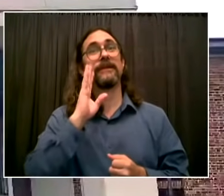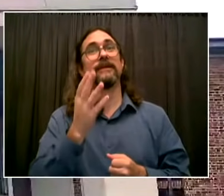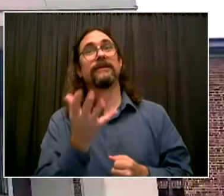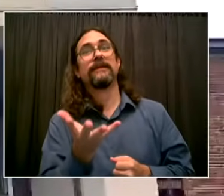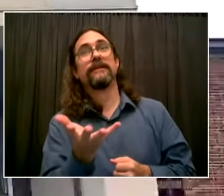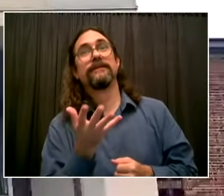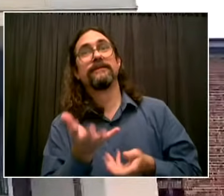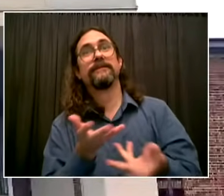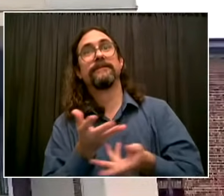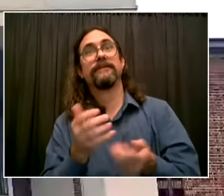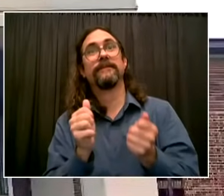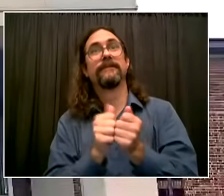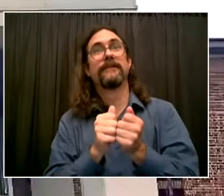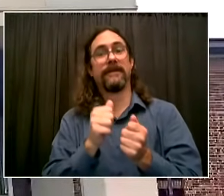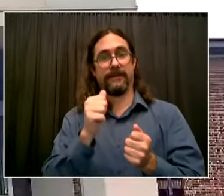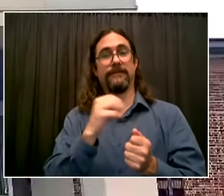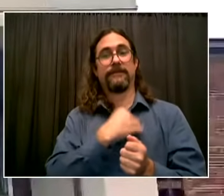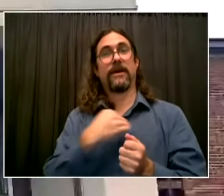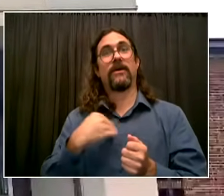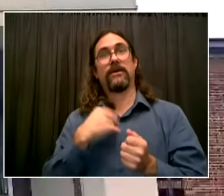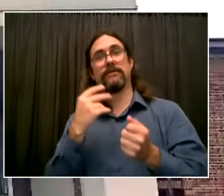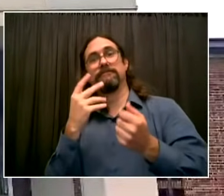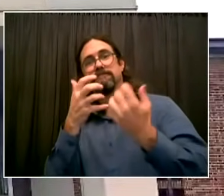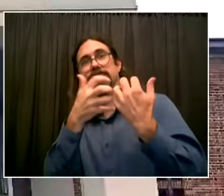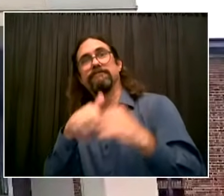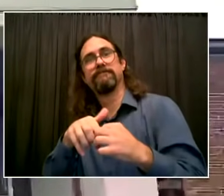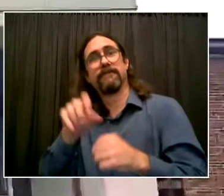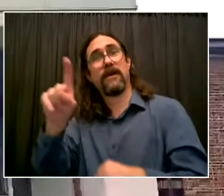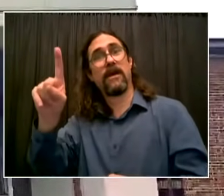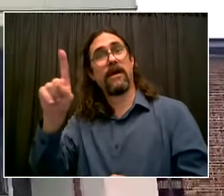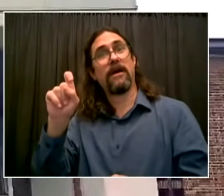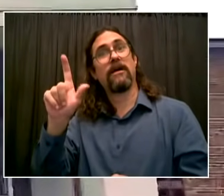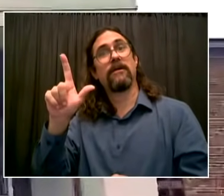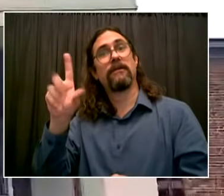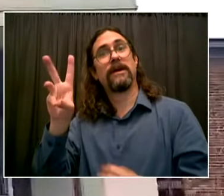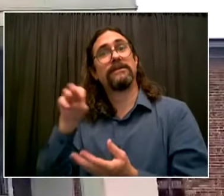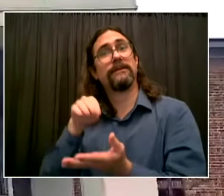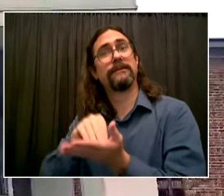MAYOR, ABOUT $26 MILLION TO BUILD FOR THE